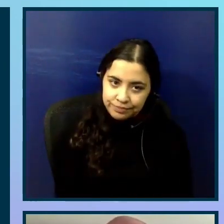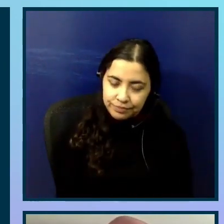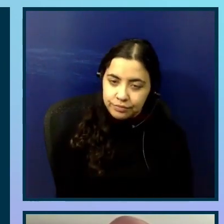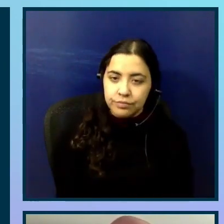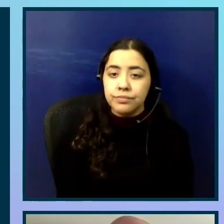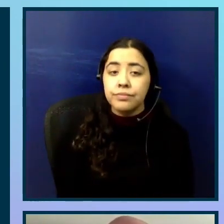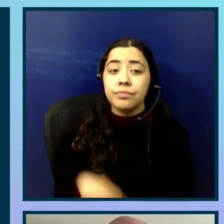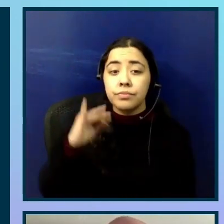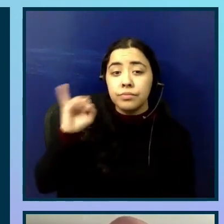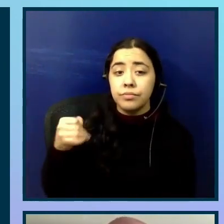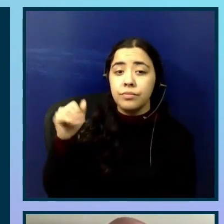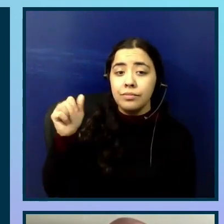Jamie and Lion,